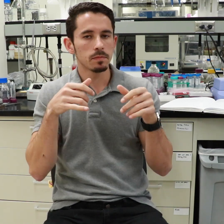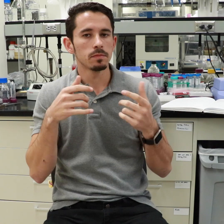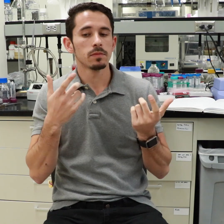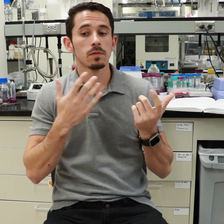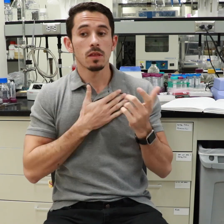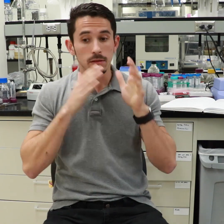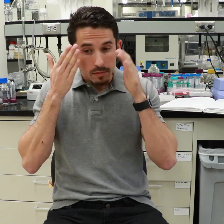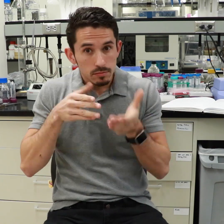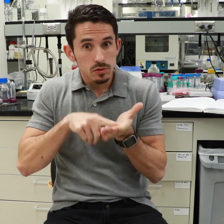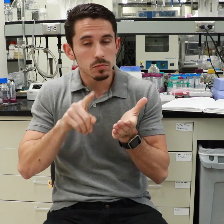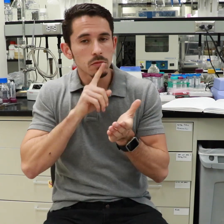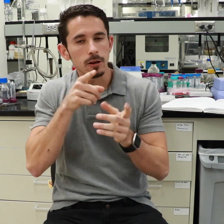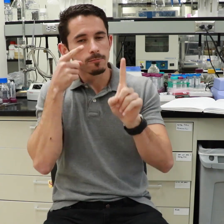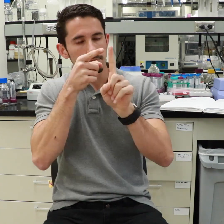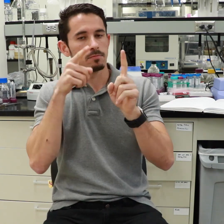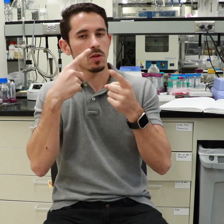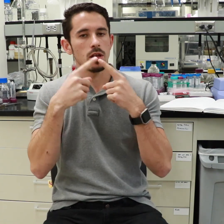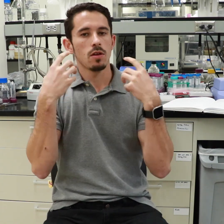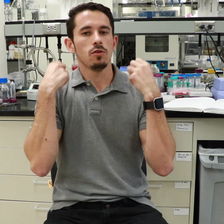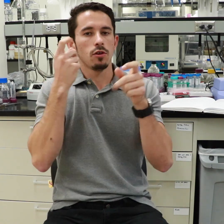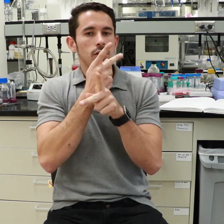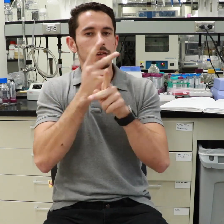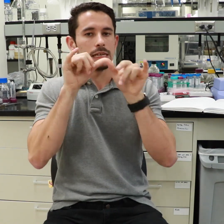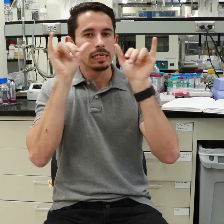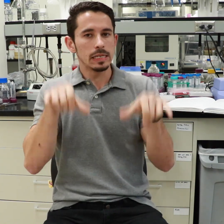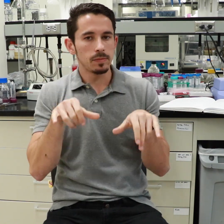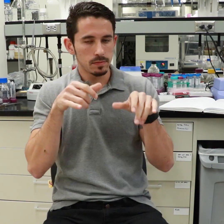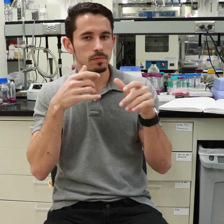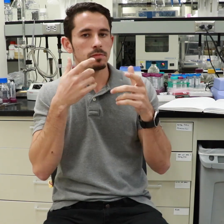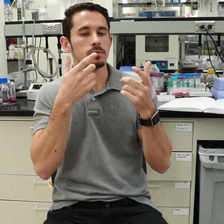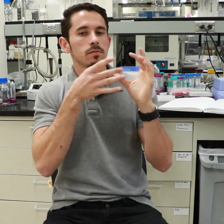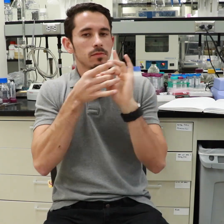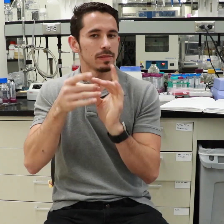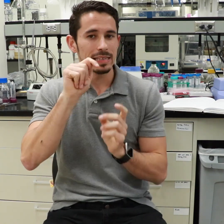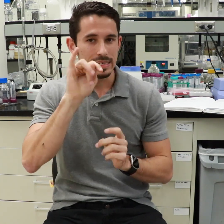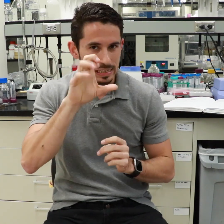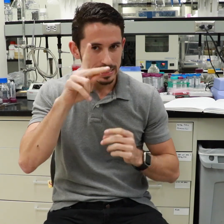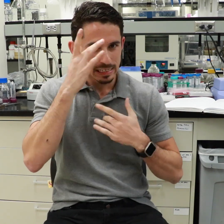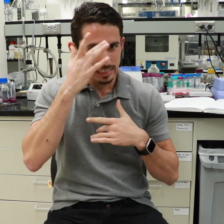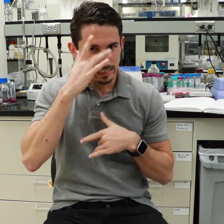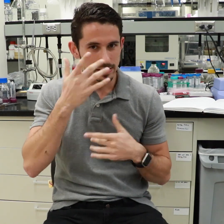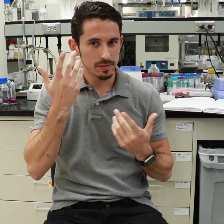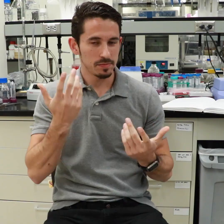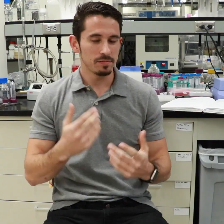My research focuses on the healthcare system regarding tick-borne diseases.